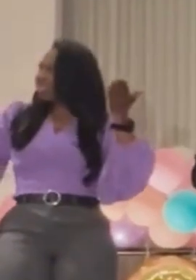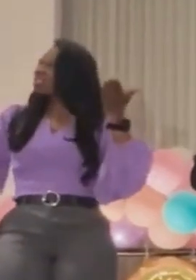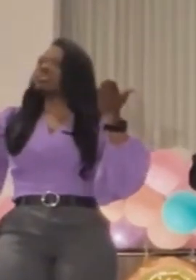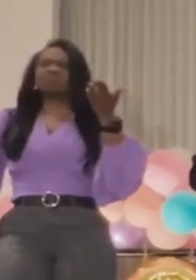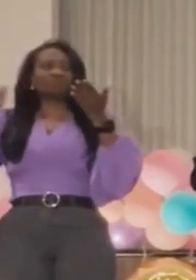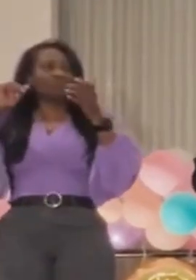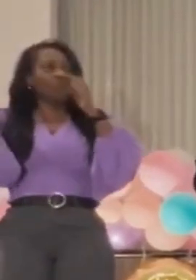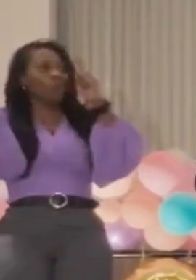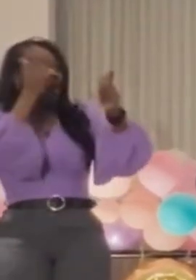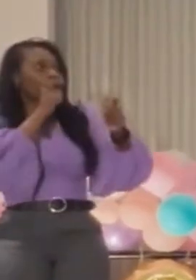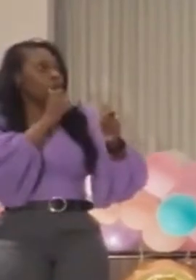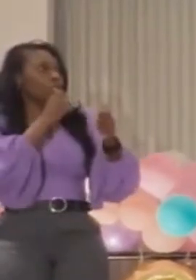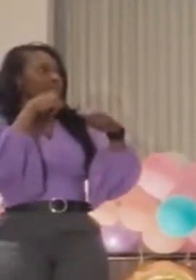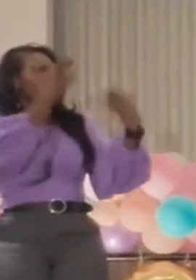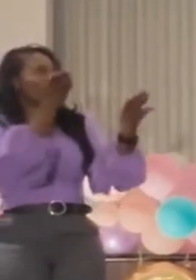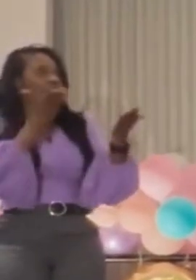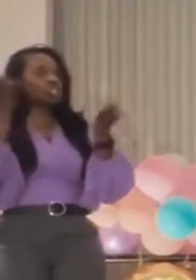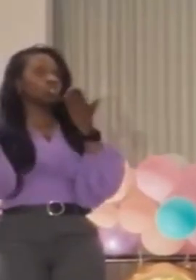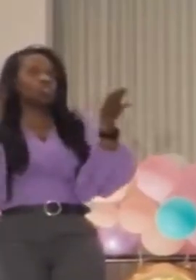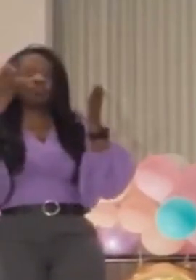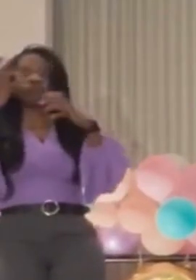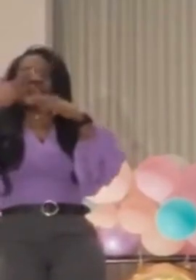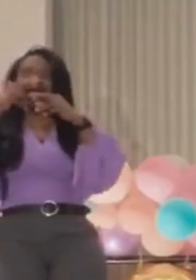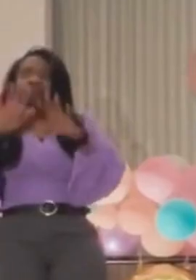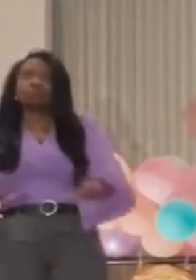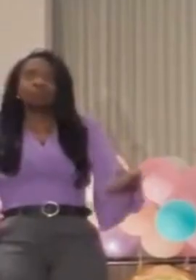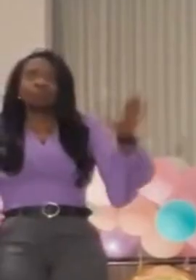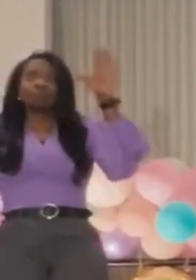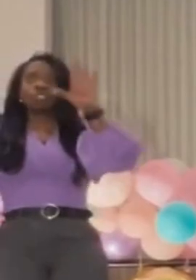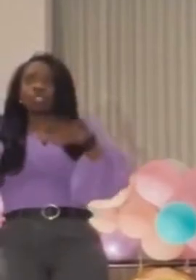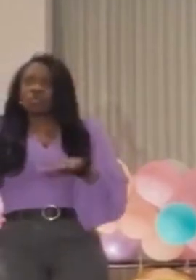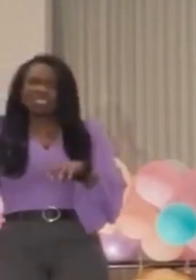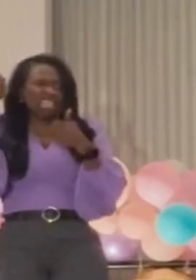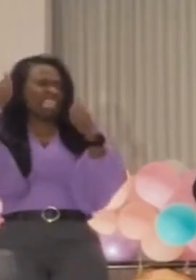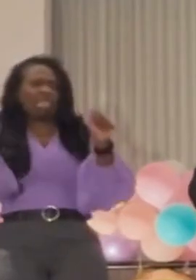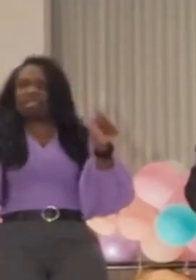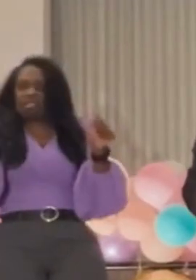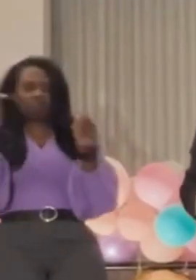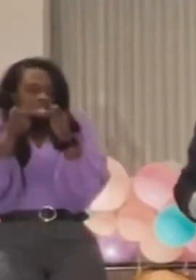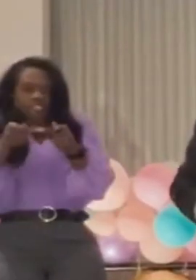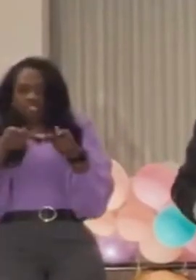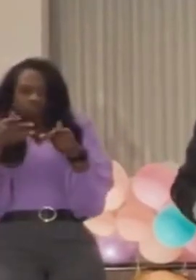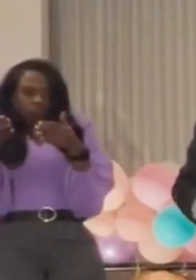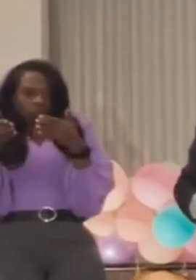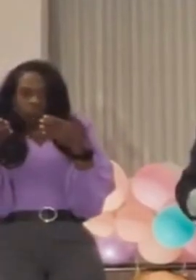everybody who has provided relay services throughout the US, in any way shape or form.